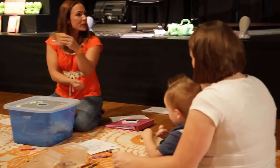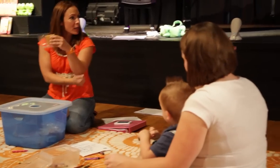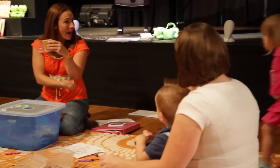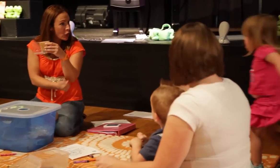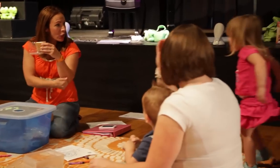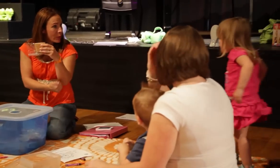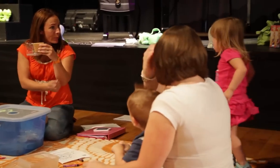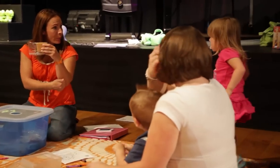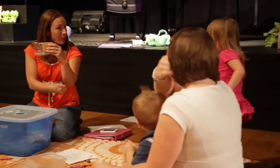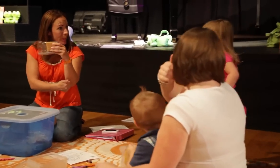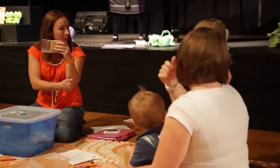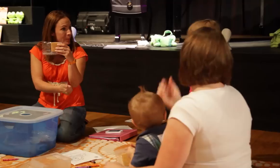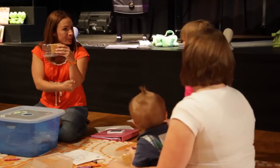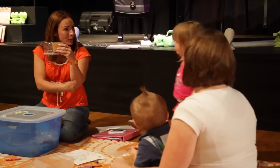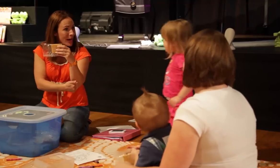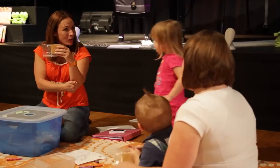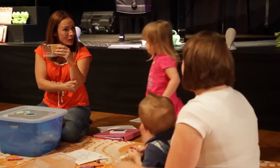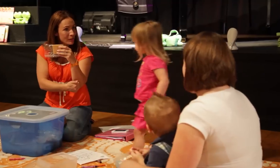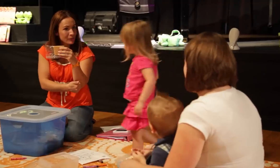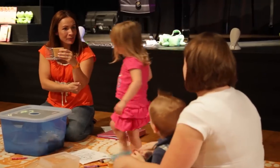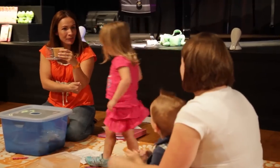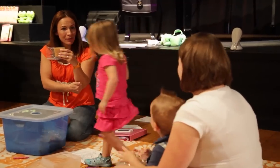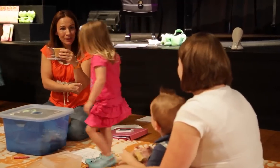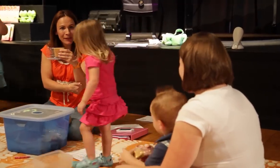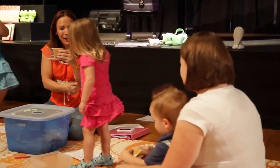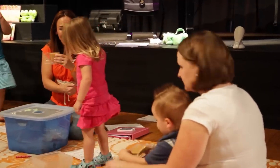Can you sign CRACKER? CRACKER?